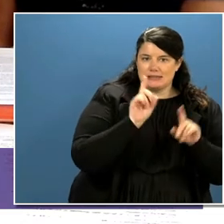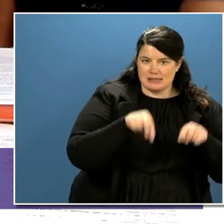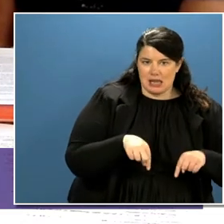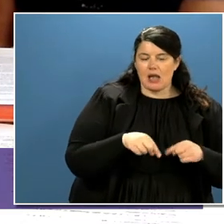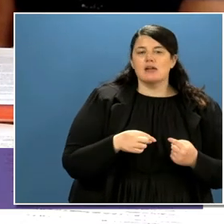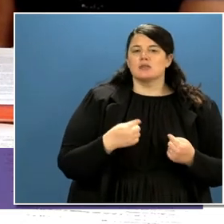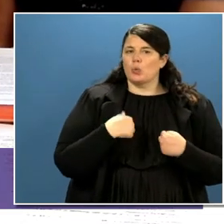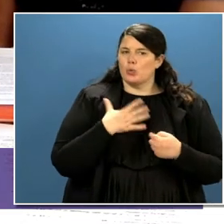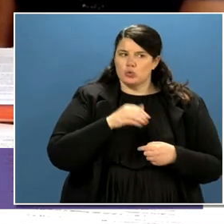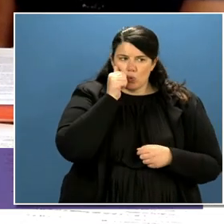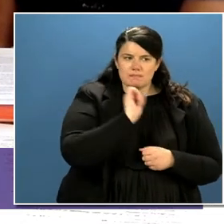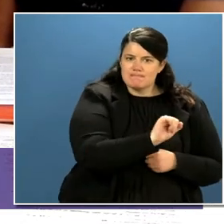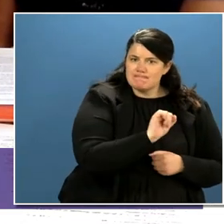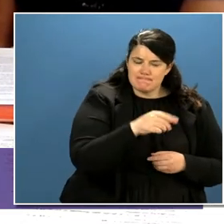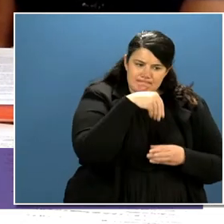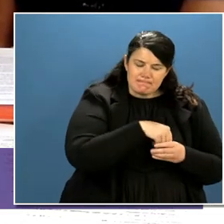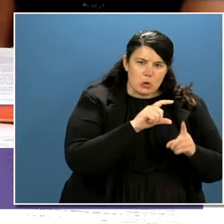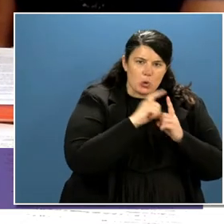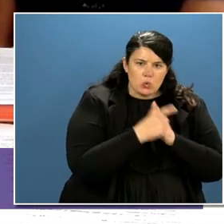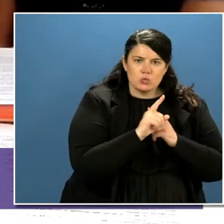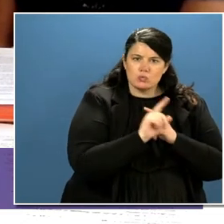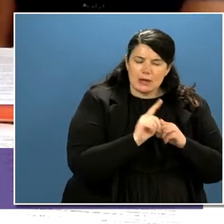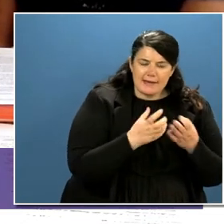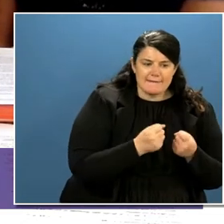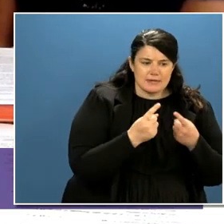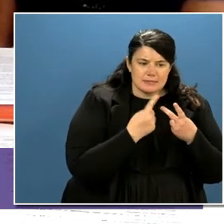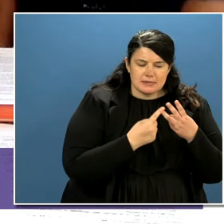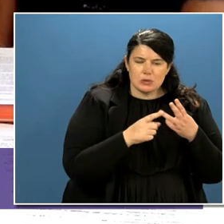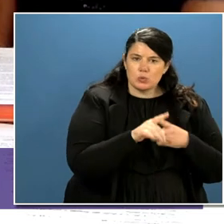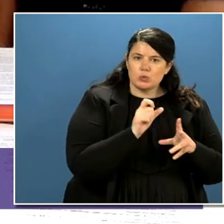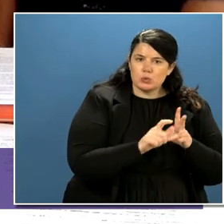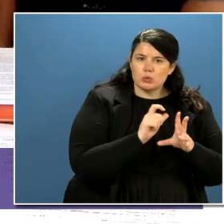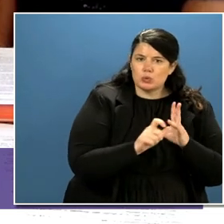Because you only make --- one chance to make a first impression when